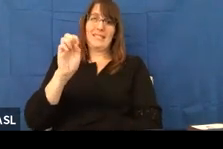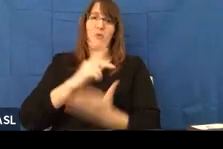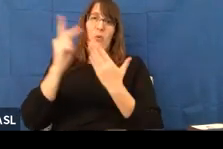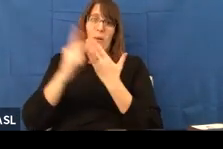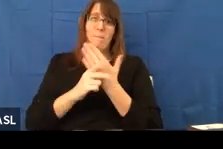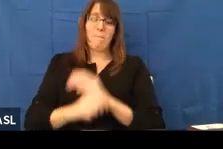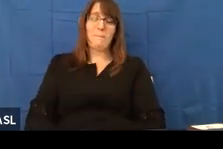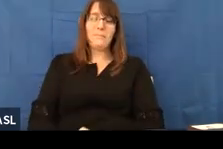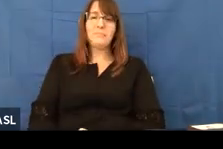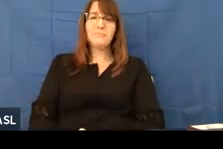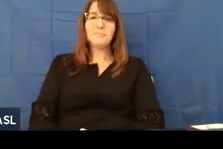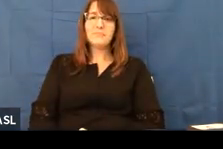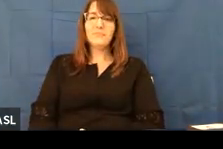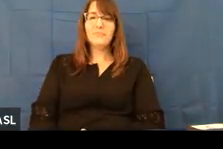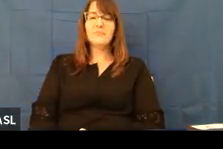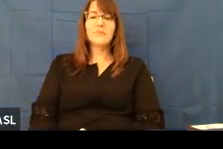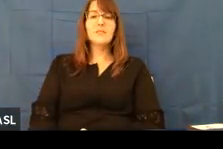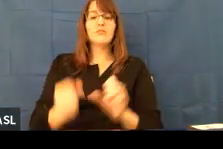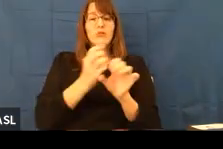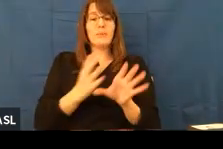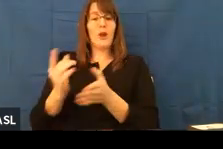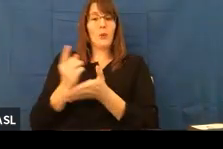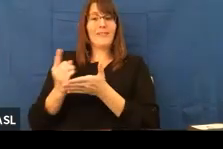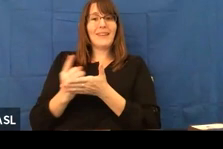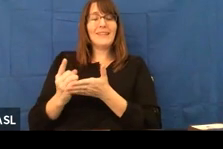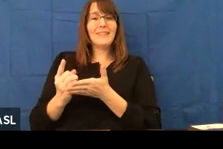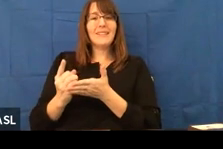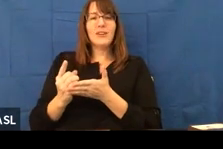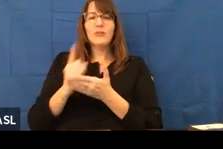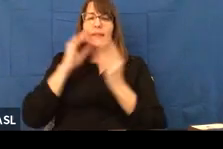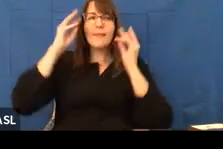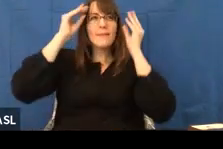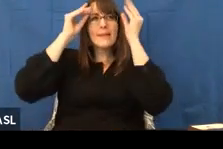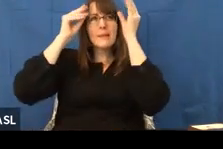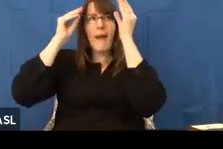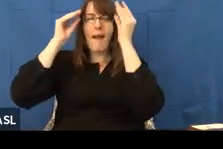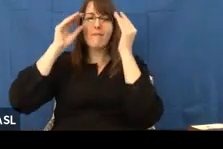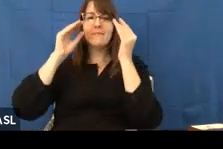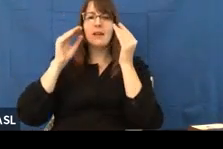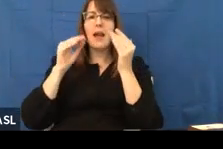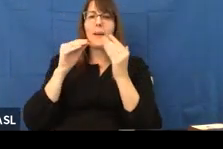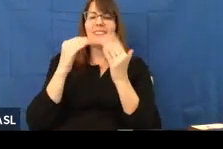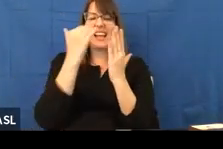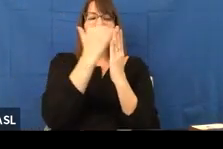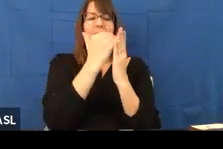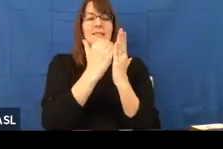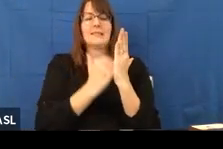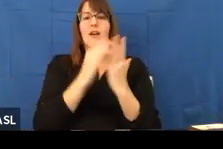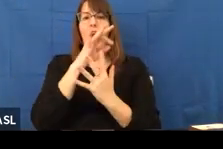Jewyl Alderson Clarke, SDCOE: As you prepare each week be really thoughtful about creating almost like a playlist of options. This isn't just